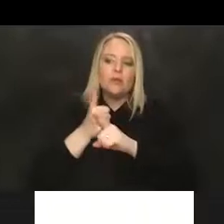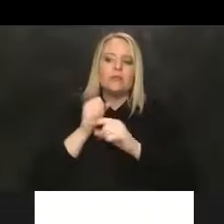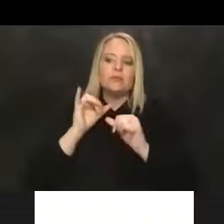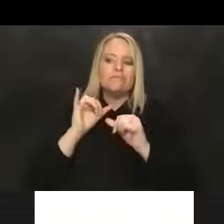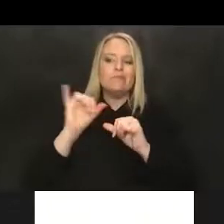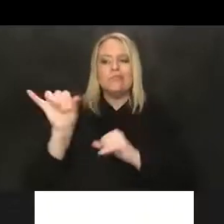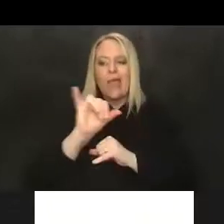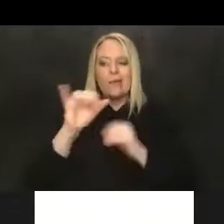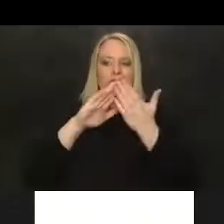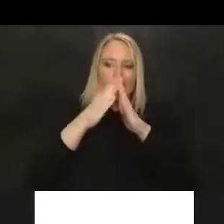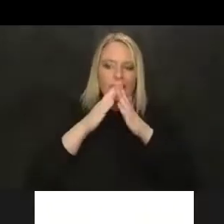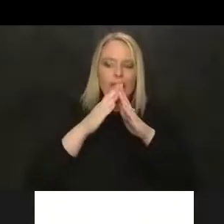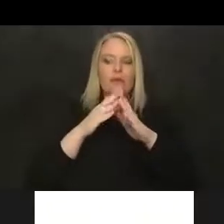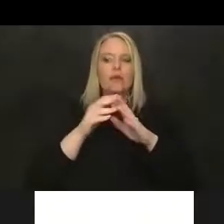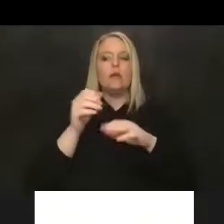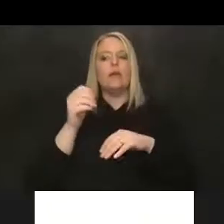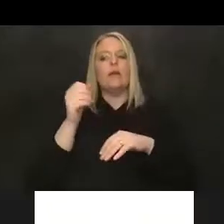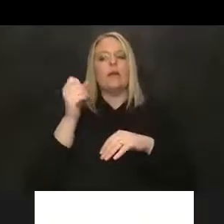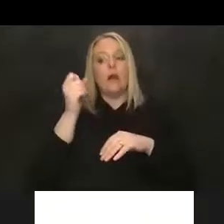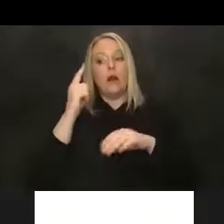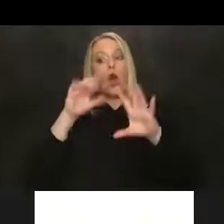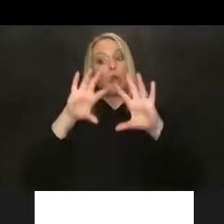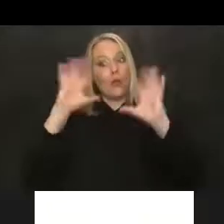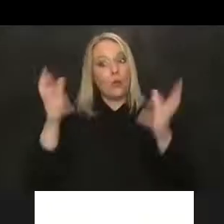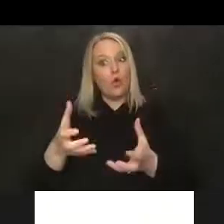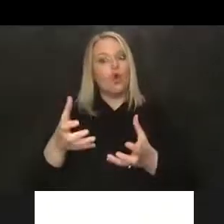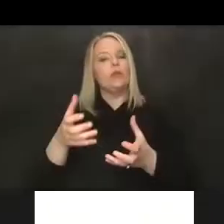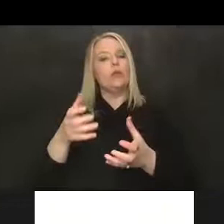as you are, but also around the world. We had people tuning in from,